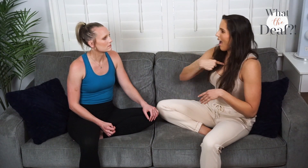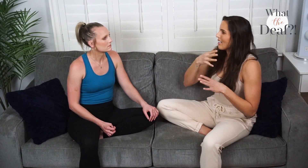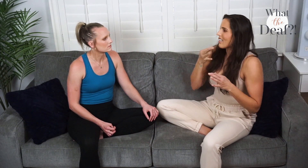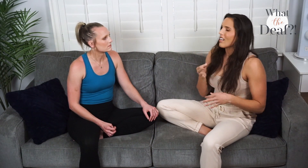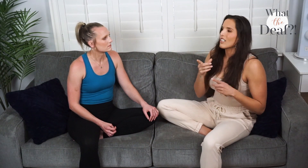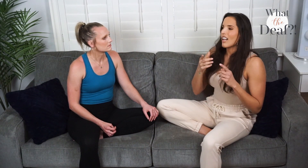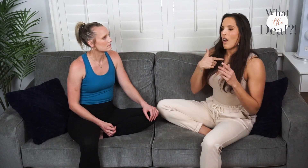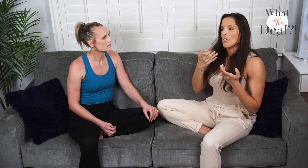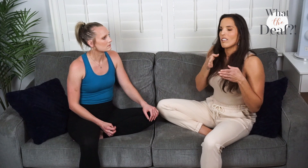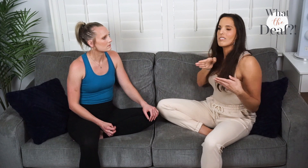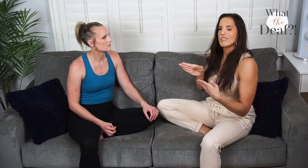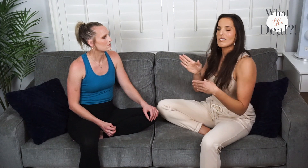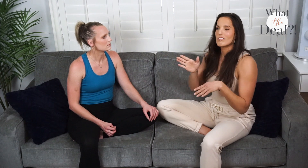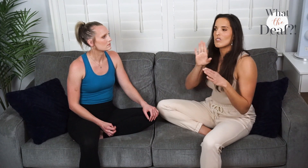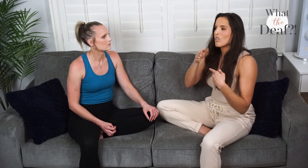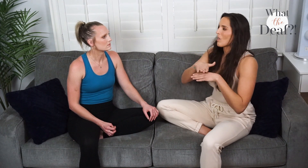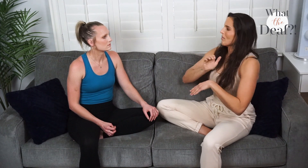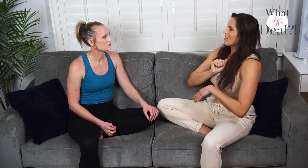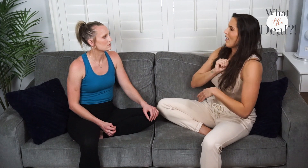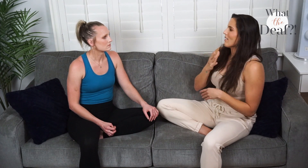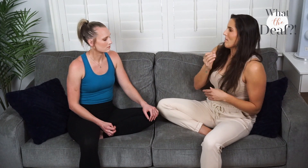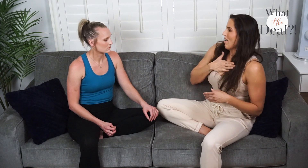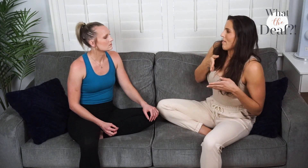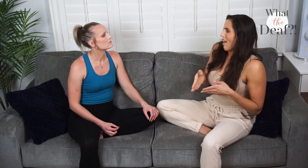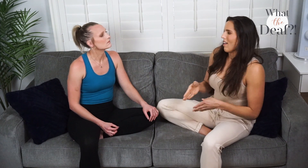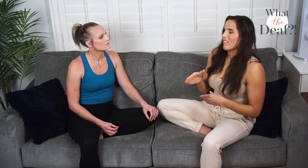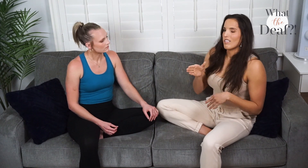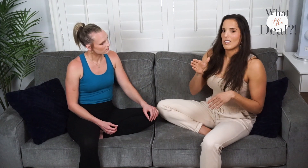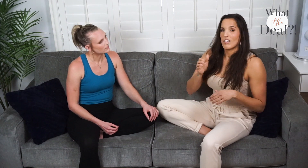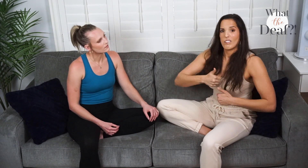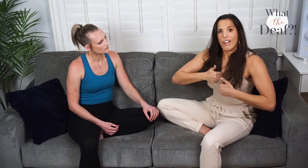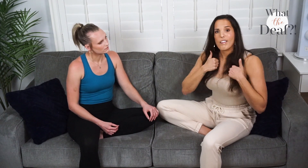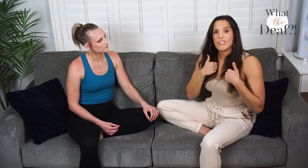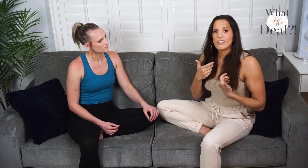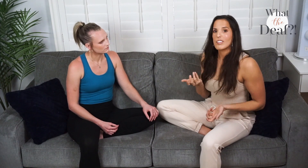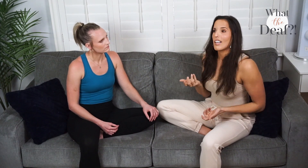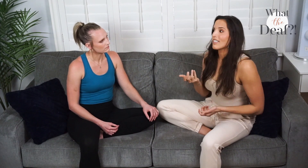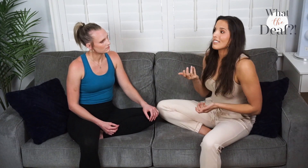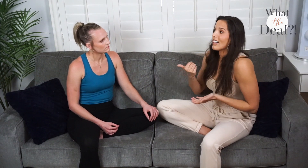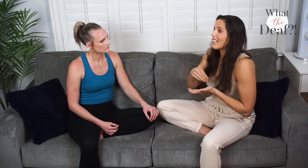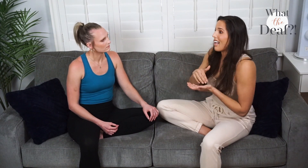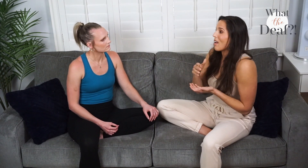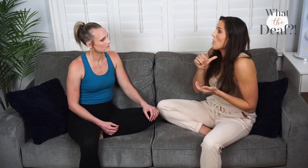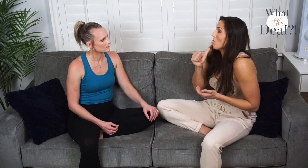but that I decided that I wanted to focus on myself and my path in my life.